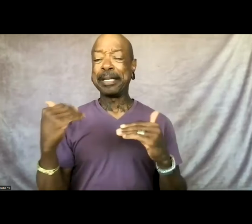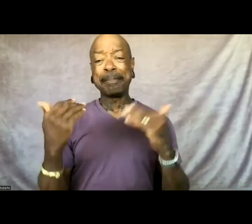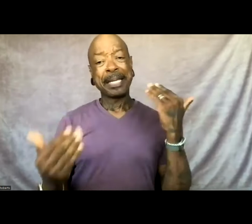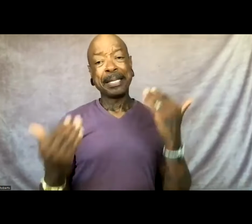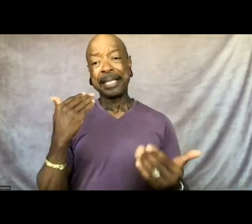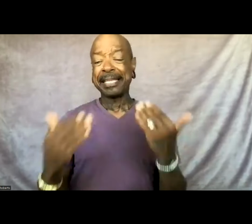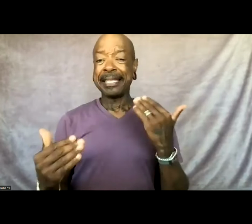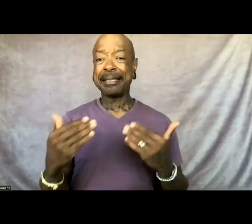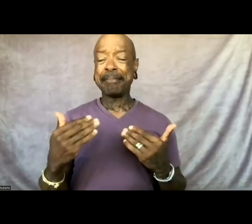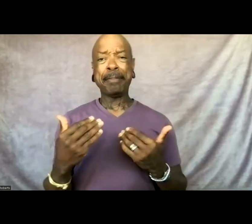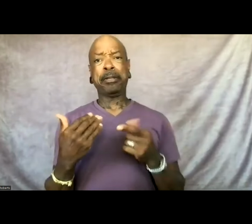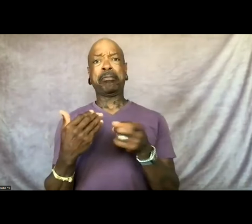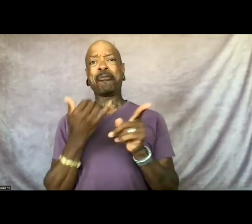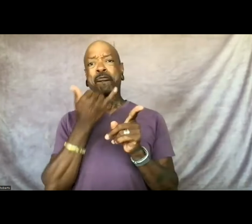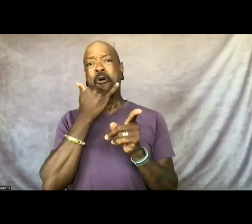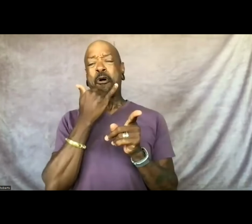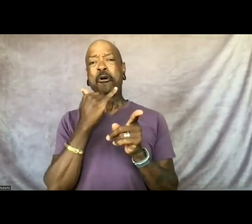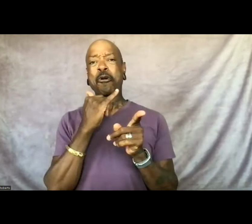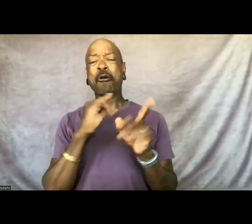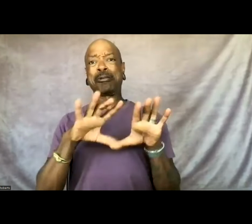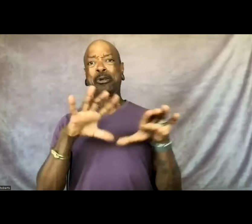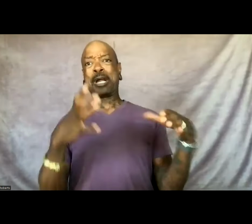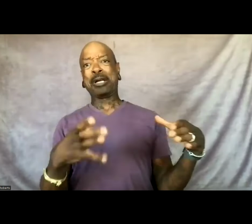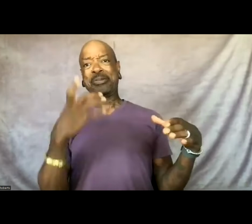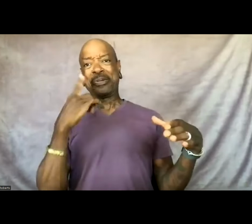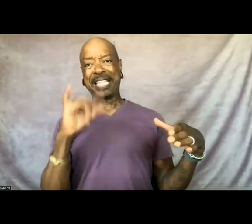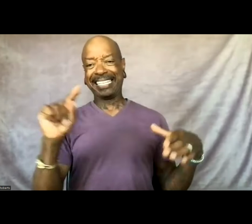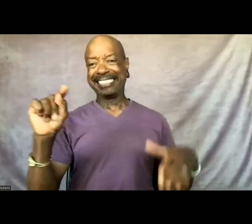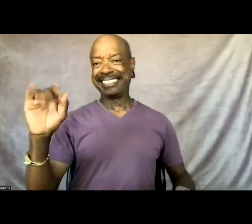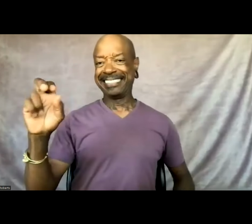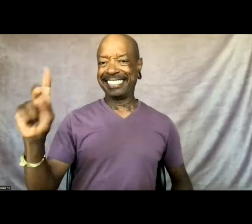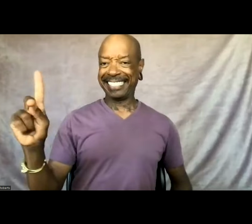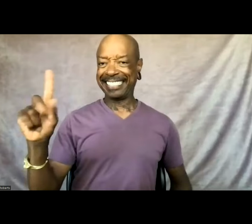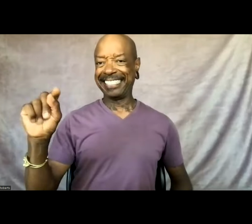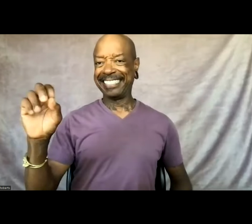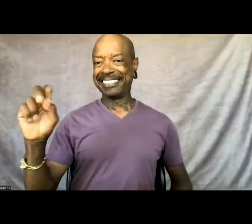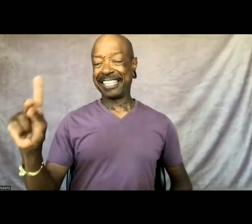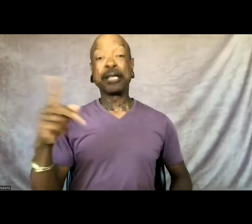people have. If someone wants to make a TikTok video where